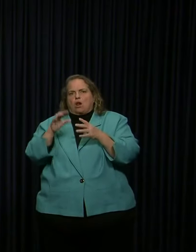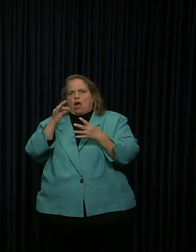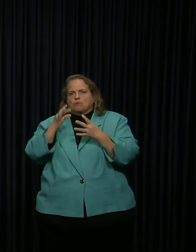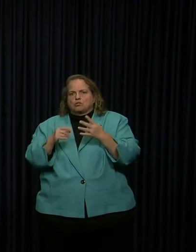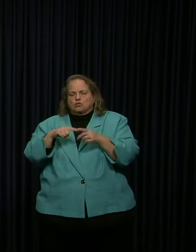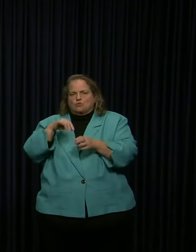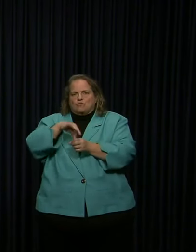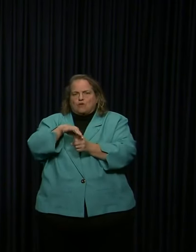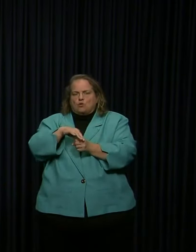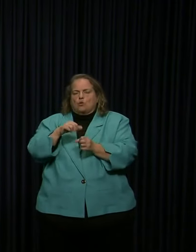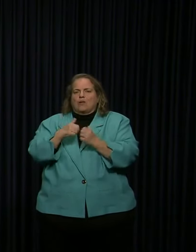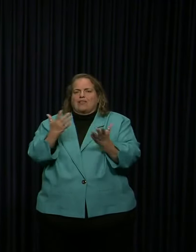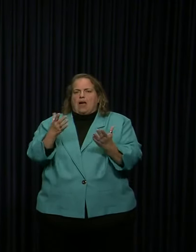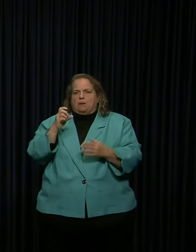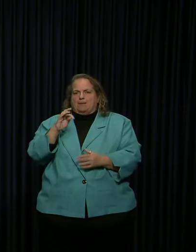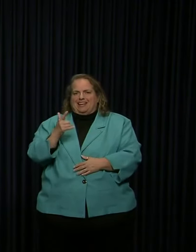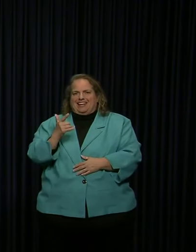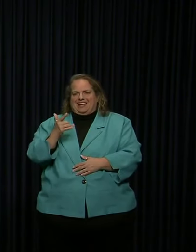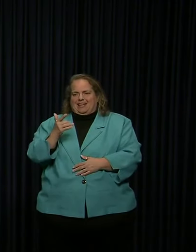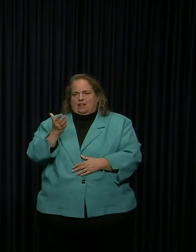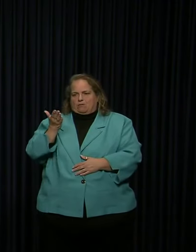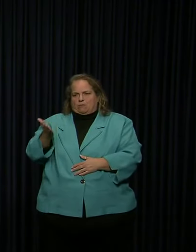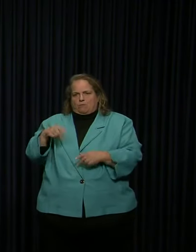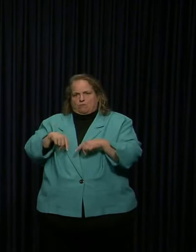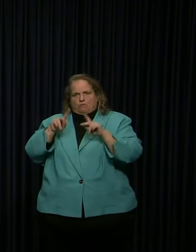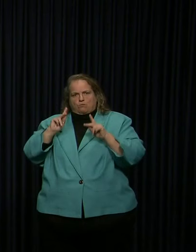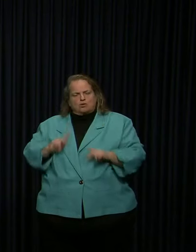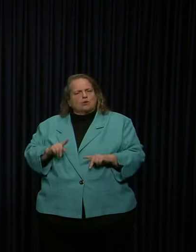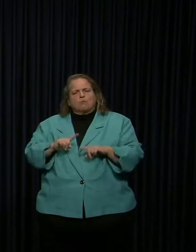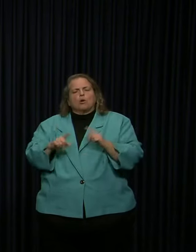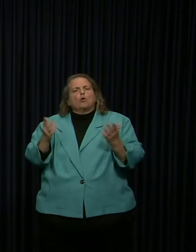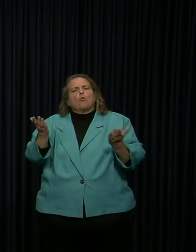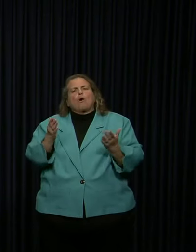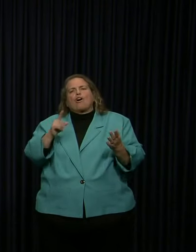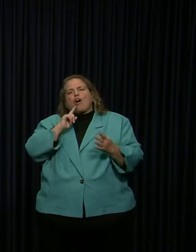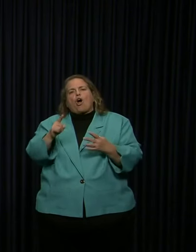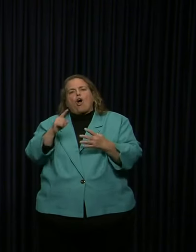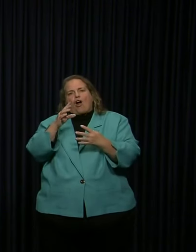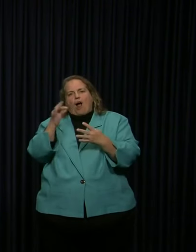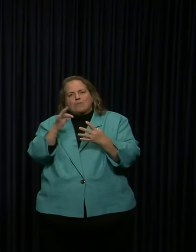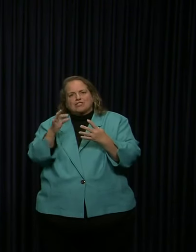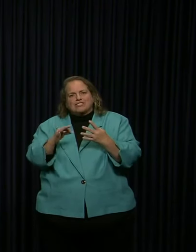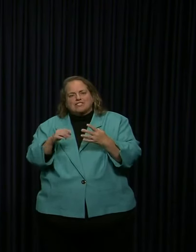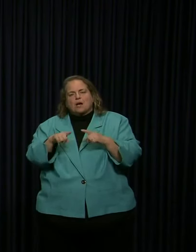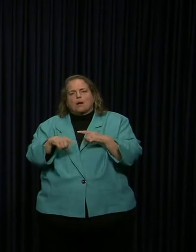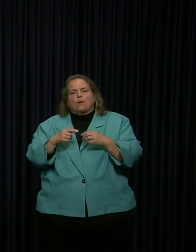THE QUESTION -- IS THERE ANYTHING THAT THE STATE CAN DO